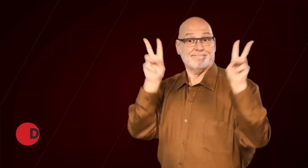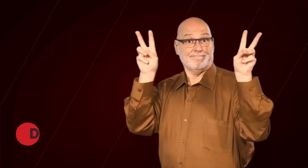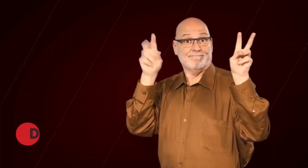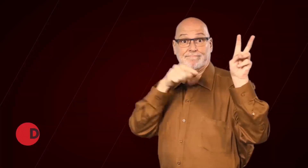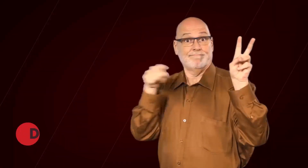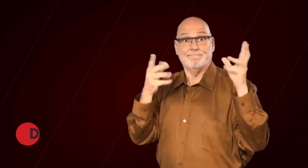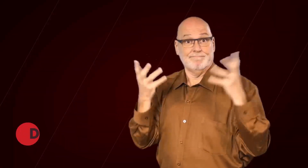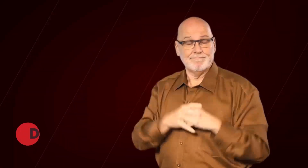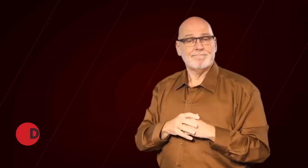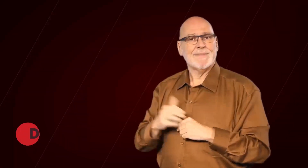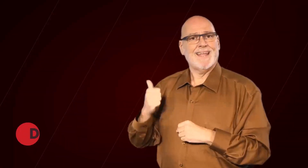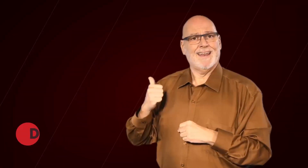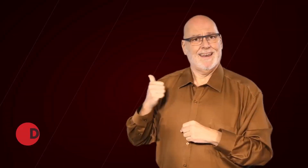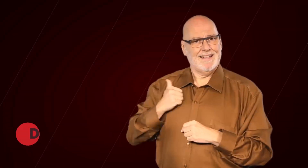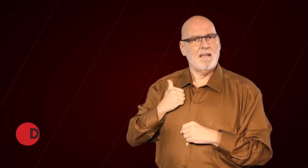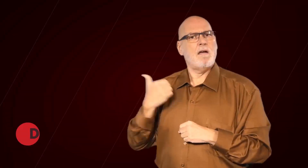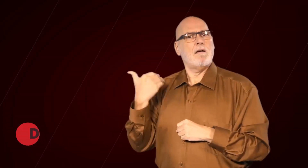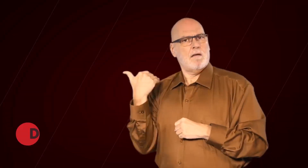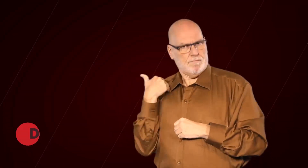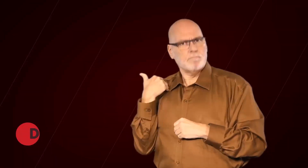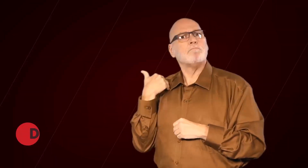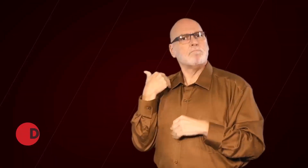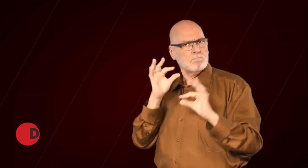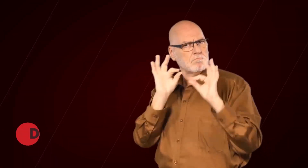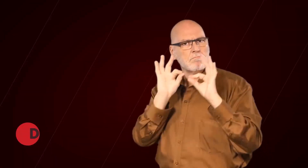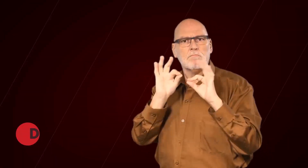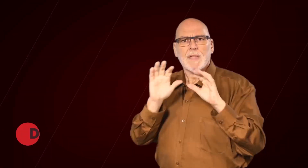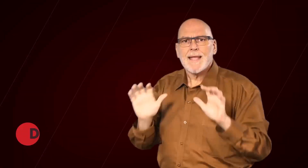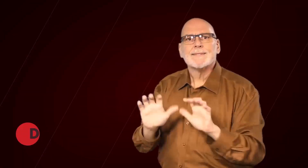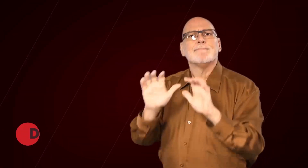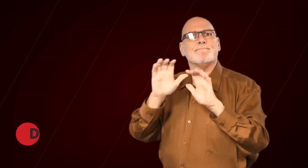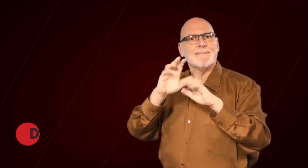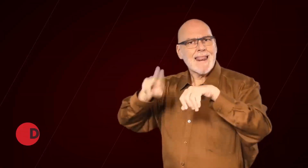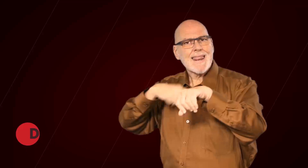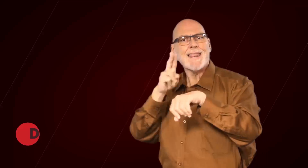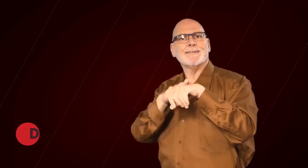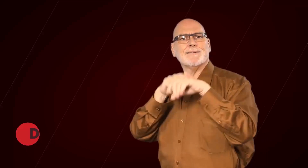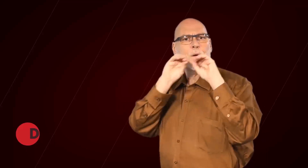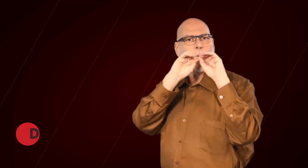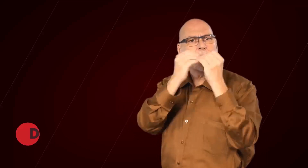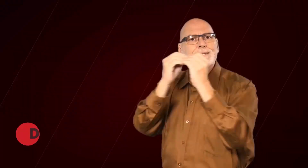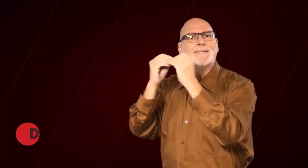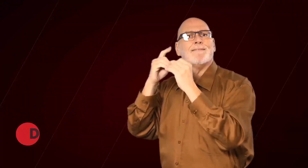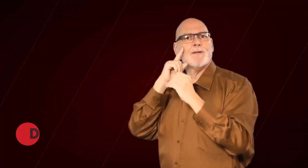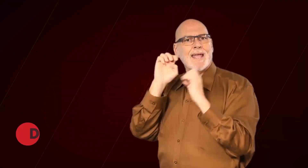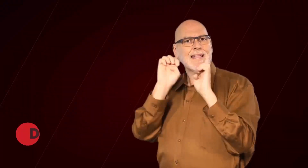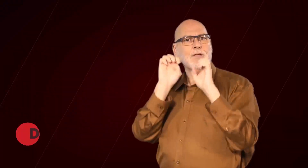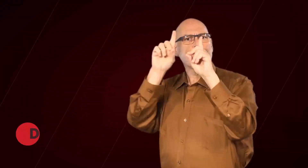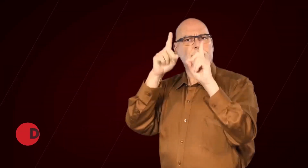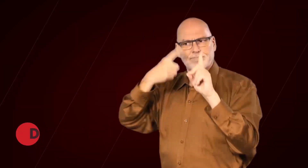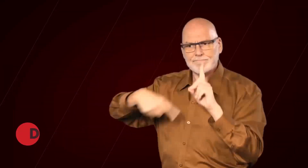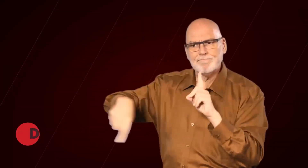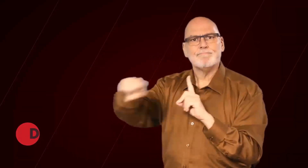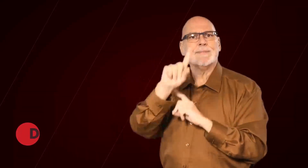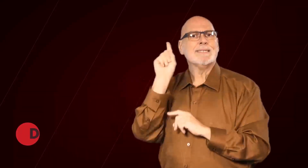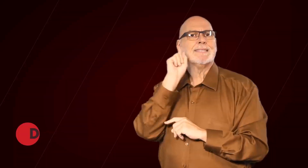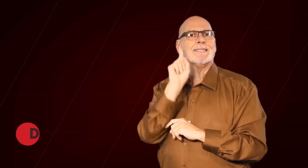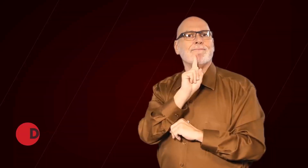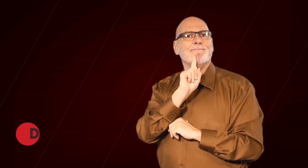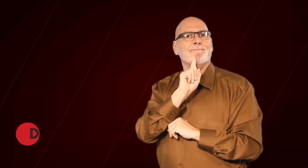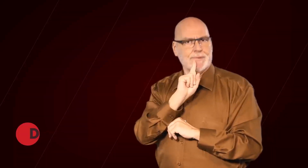"Canada does have an active national organization of educators of the Deaf,